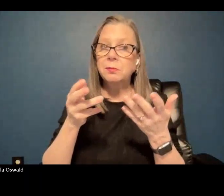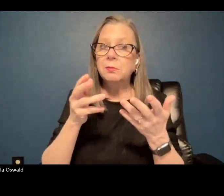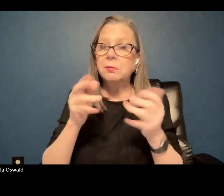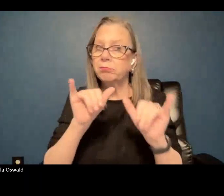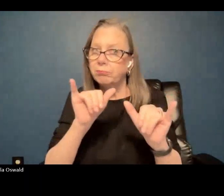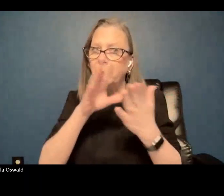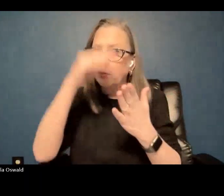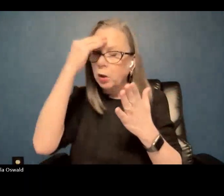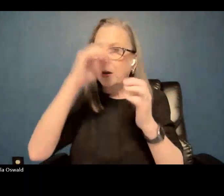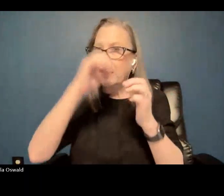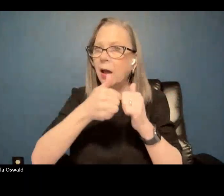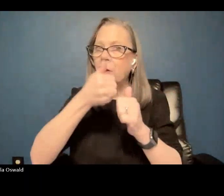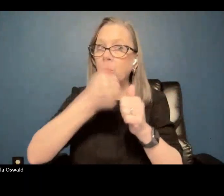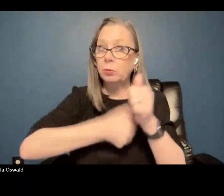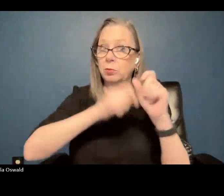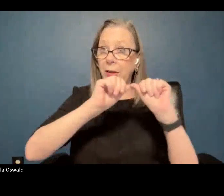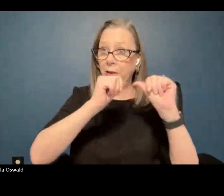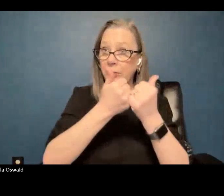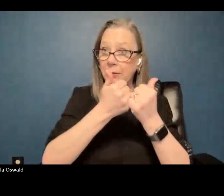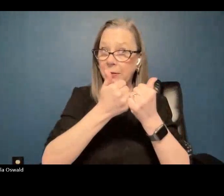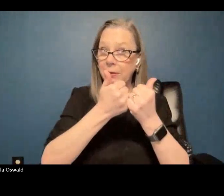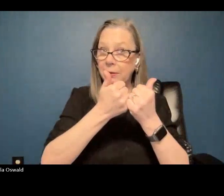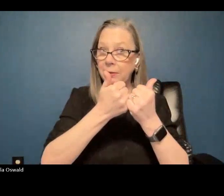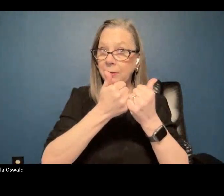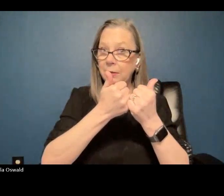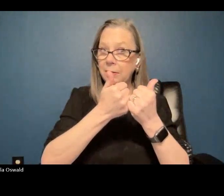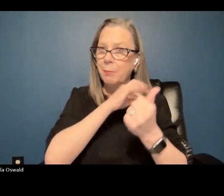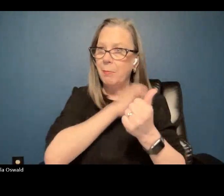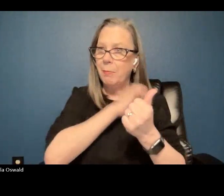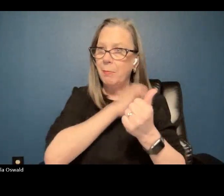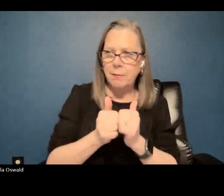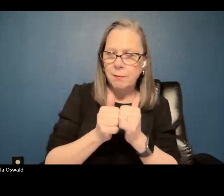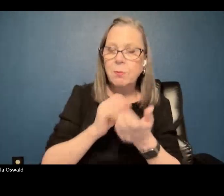but also any legislative or policy requirements that maybe were needed.